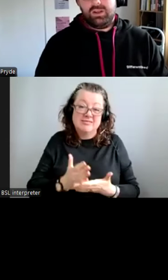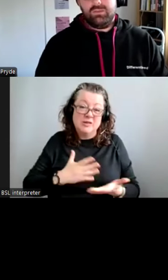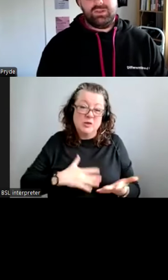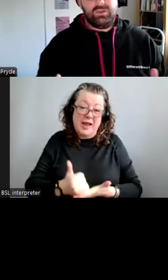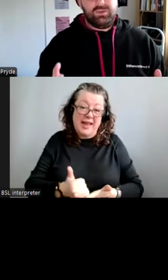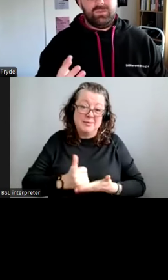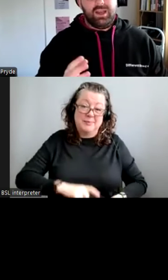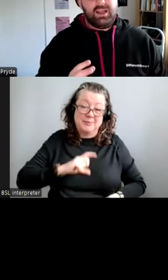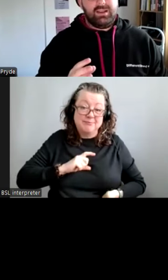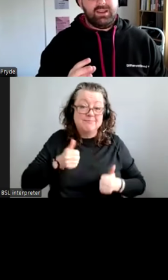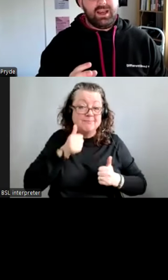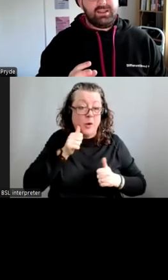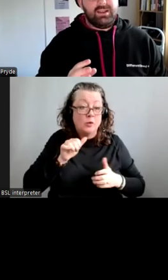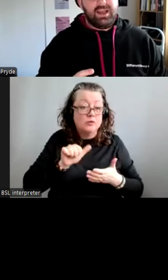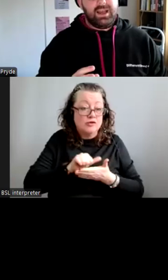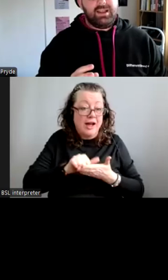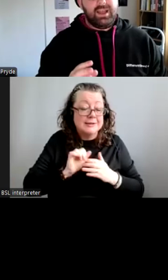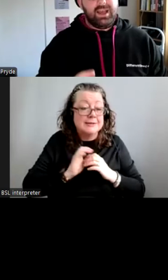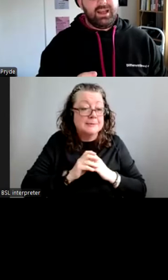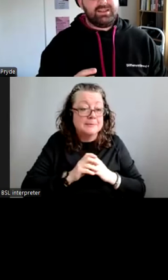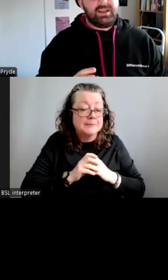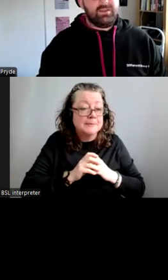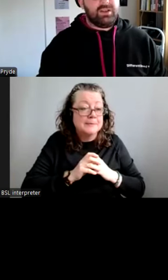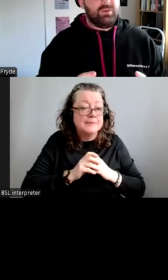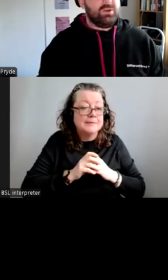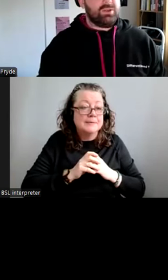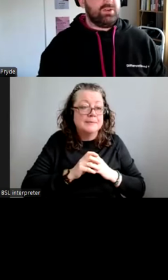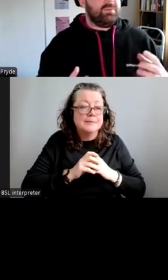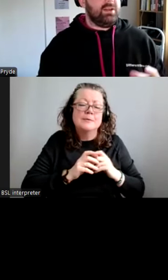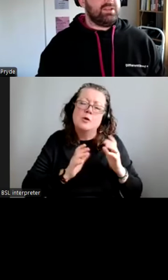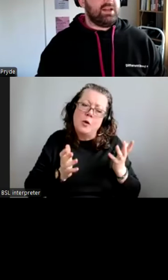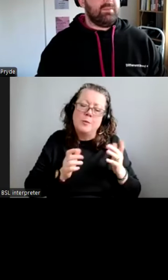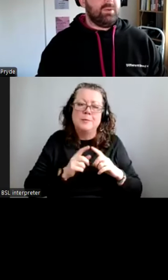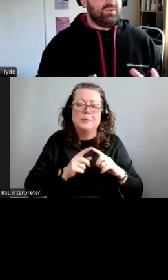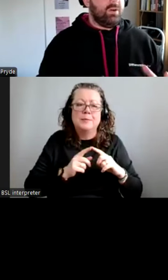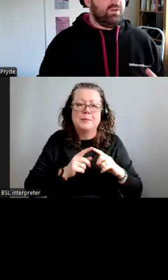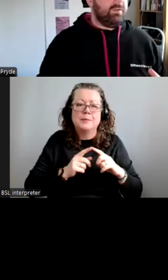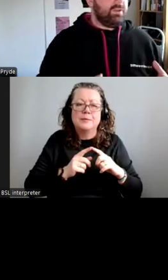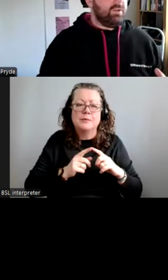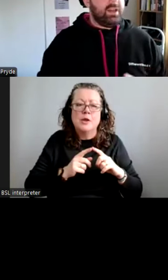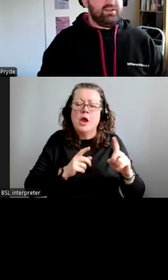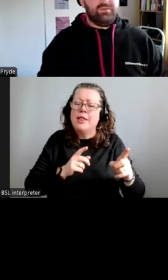When it comes to that like what's on page example of view event,